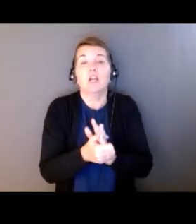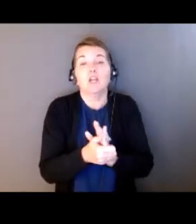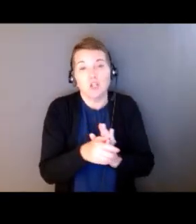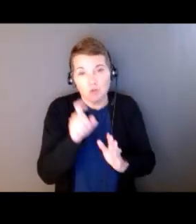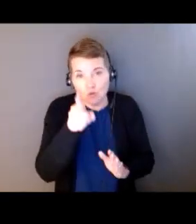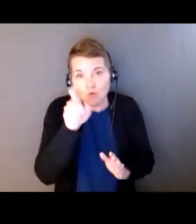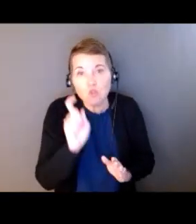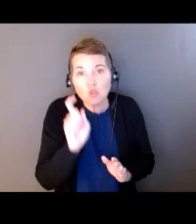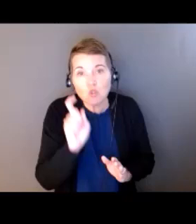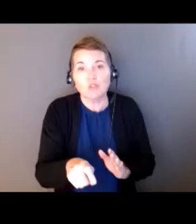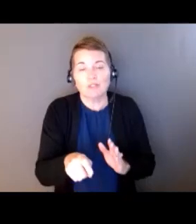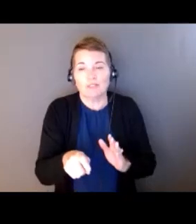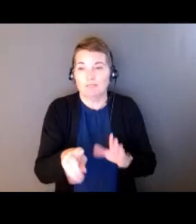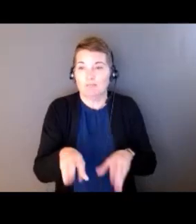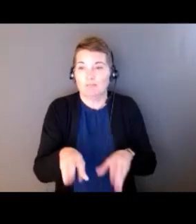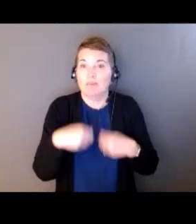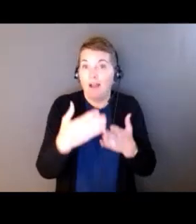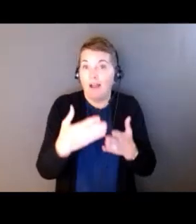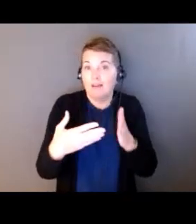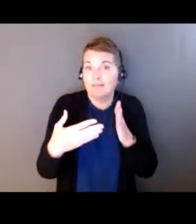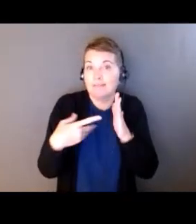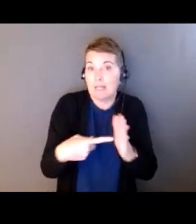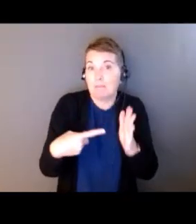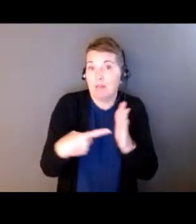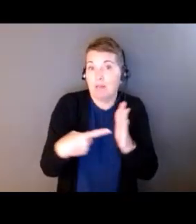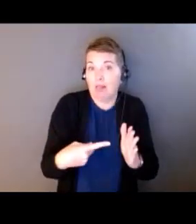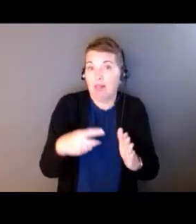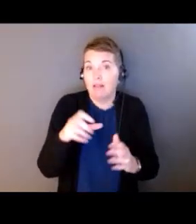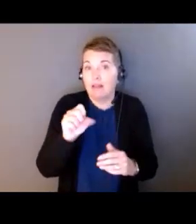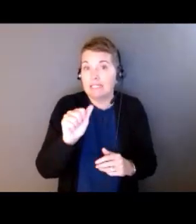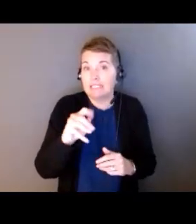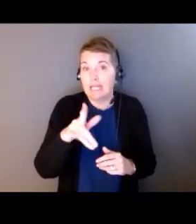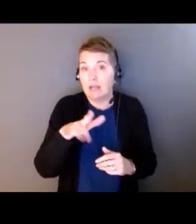applicant's work, as well as the required minimum one letter of invitation,